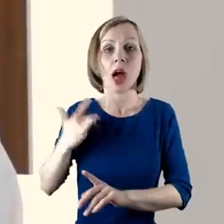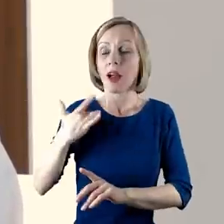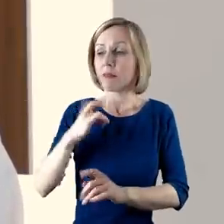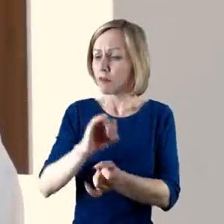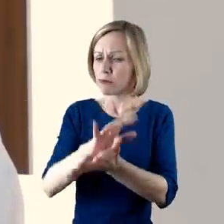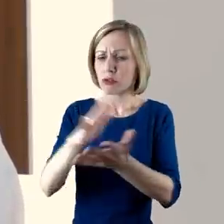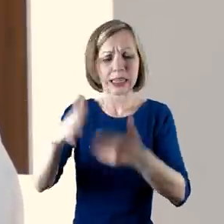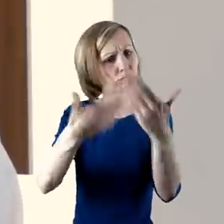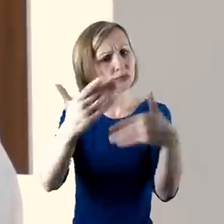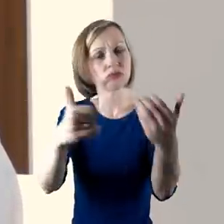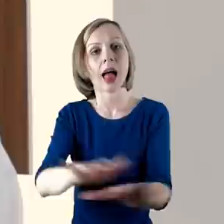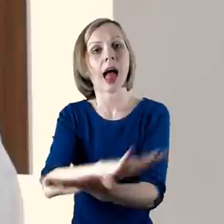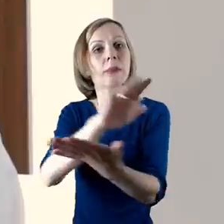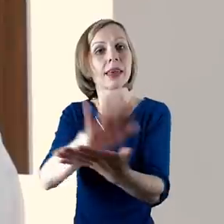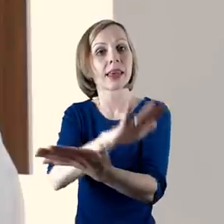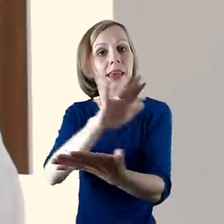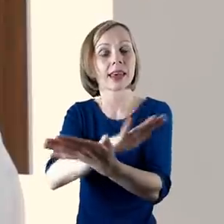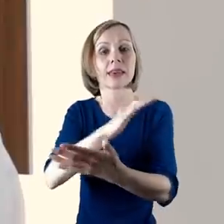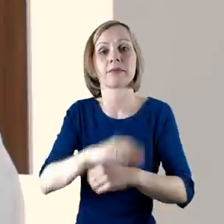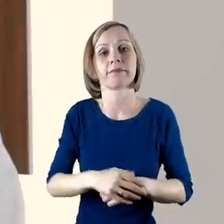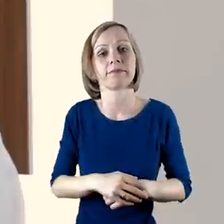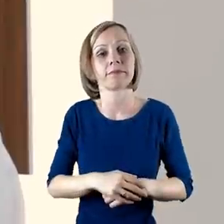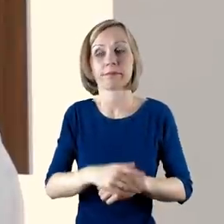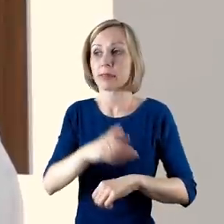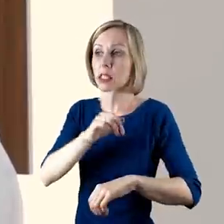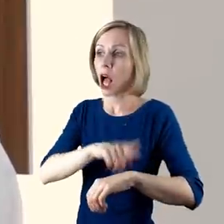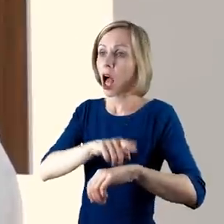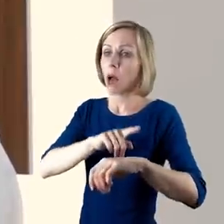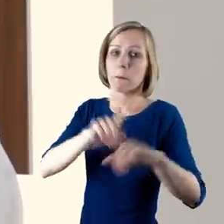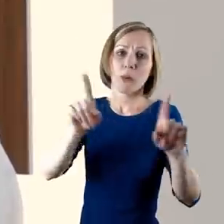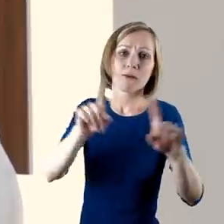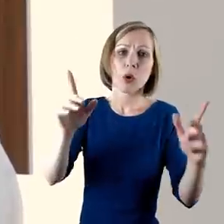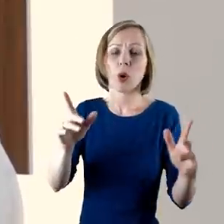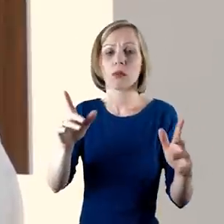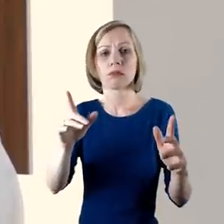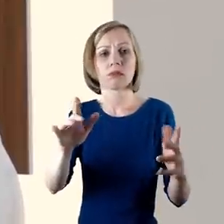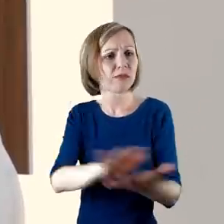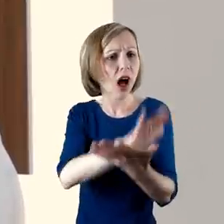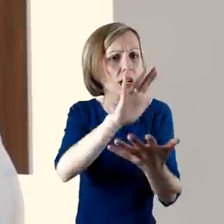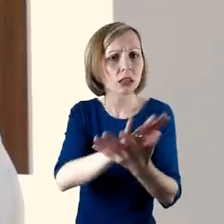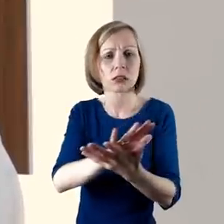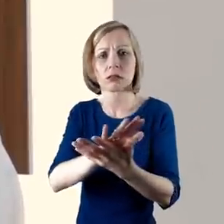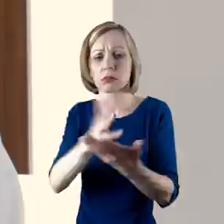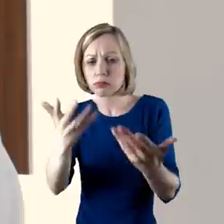be free, be happy, have fun, have time to live in a world without fear or worry,